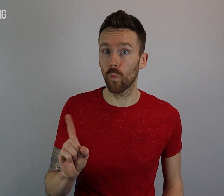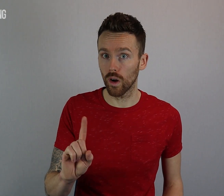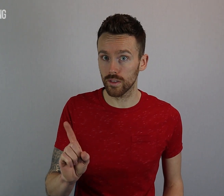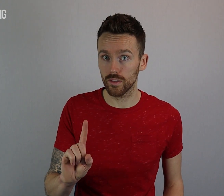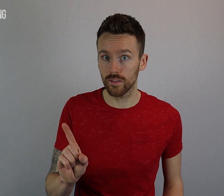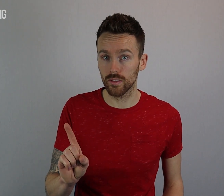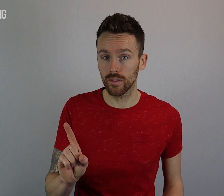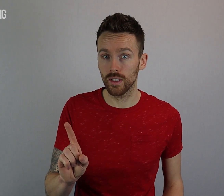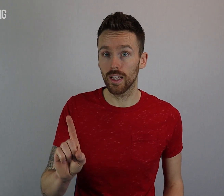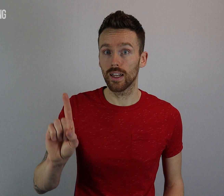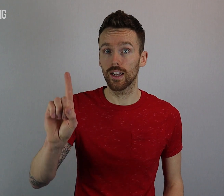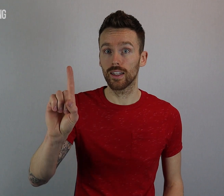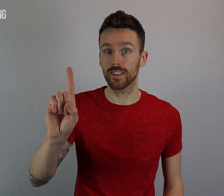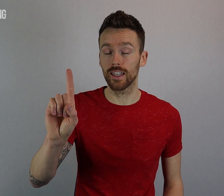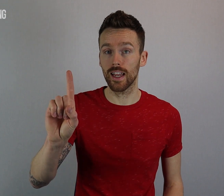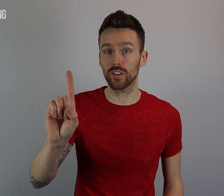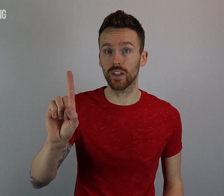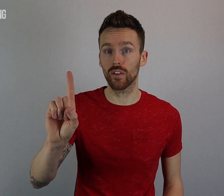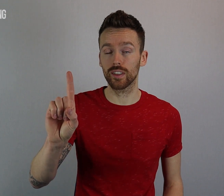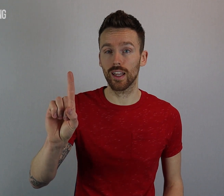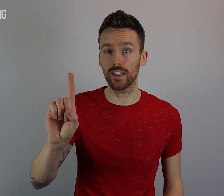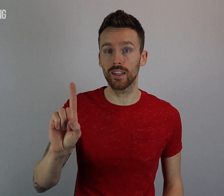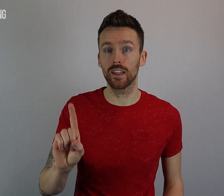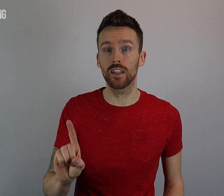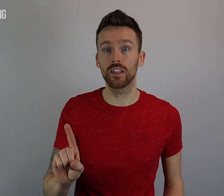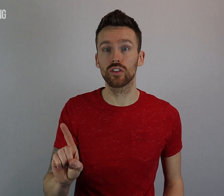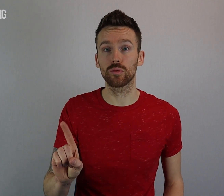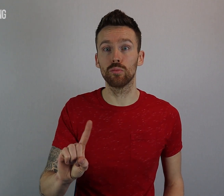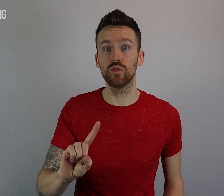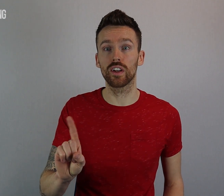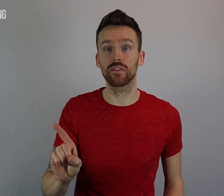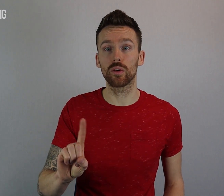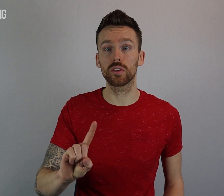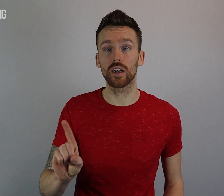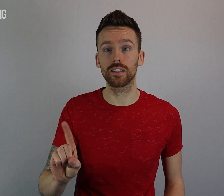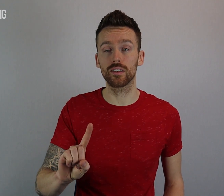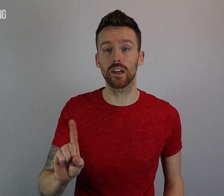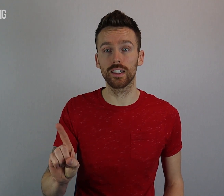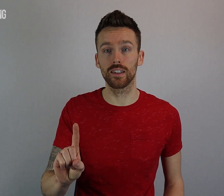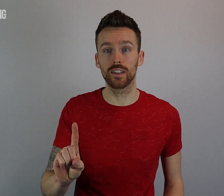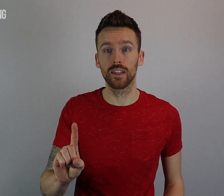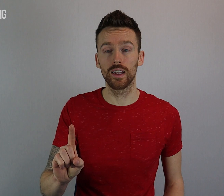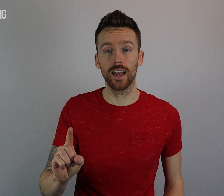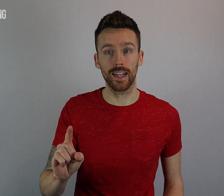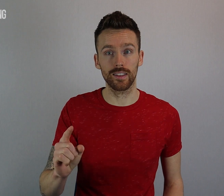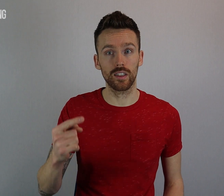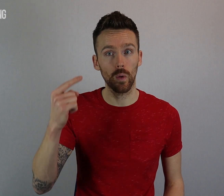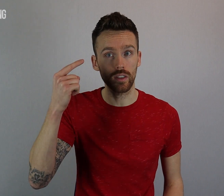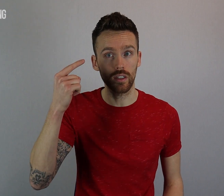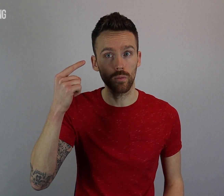What. Is an index finger extended just moving from side to side, and as it's a question